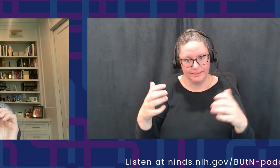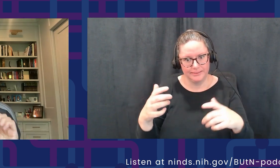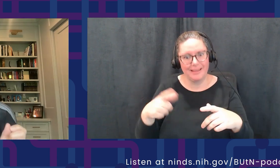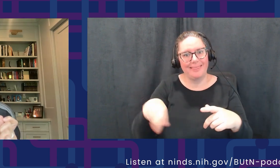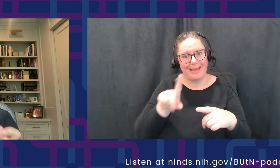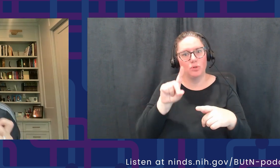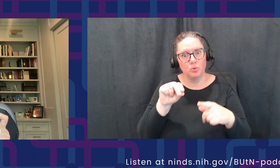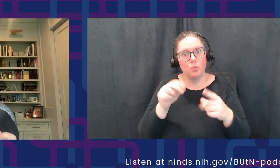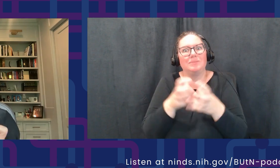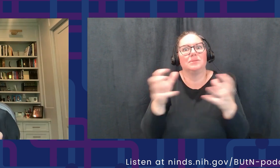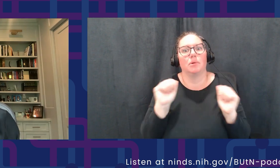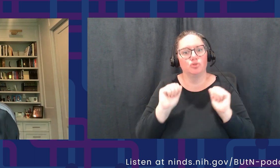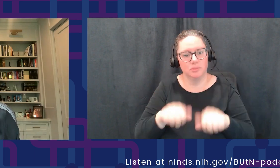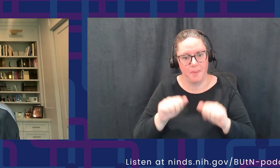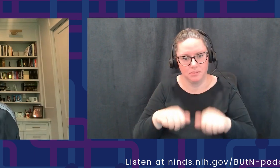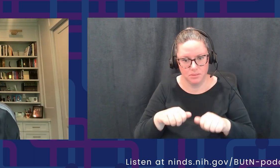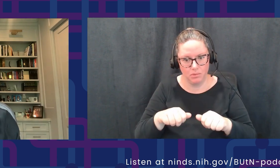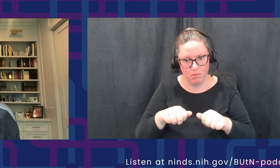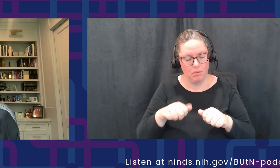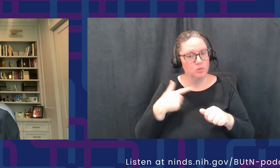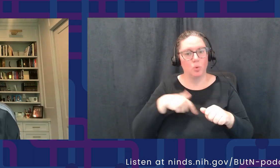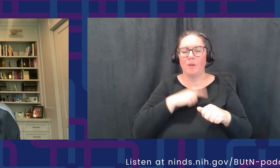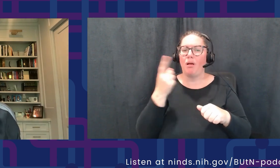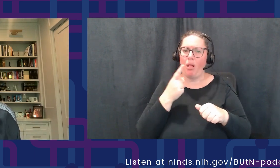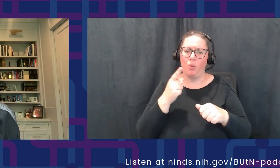do all that as much as possible. So we always do that.